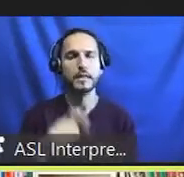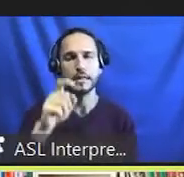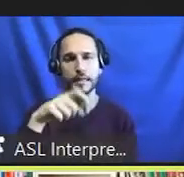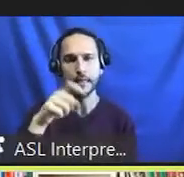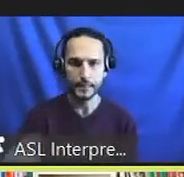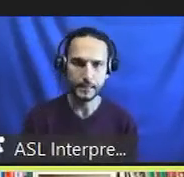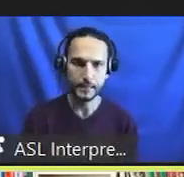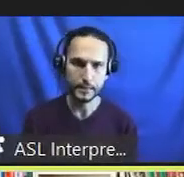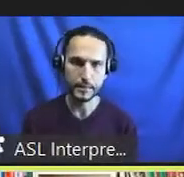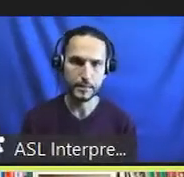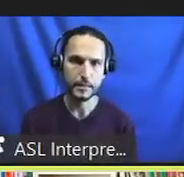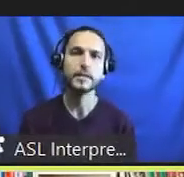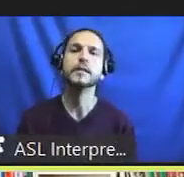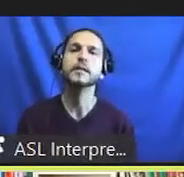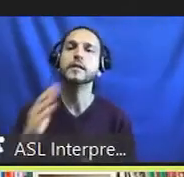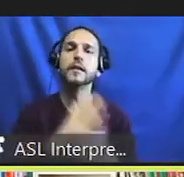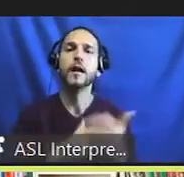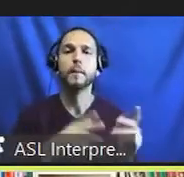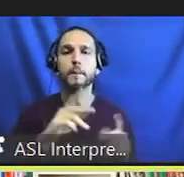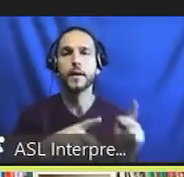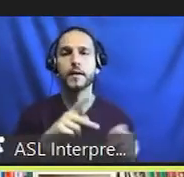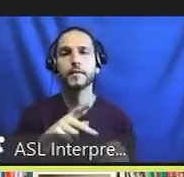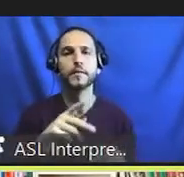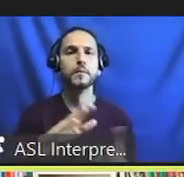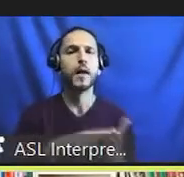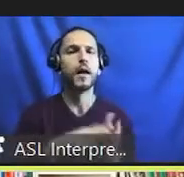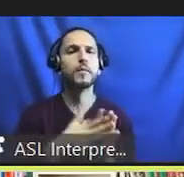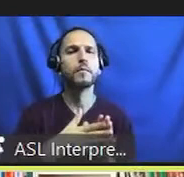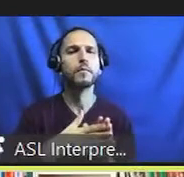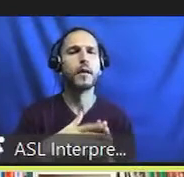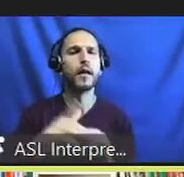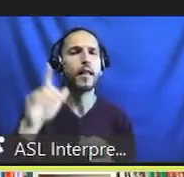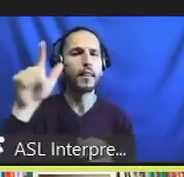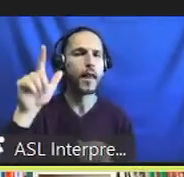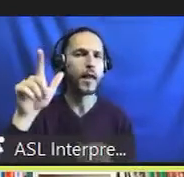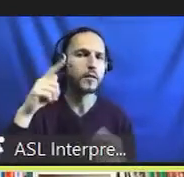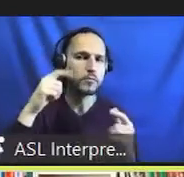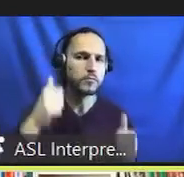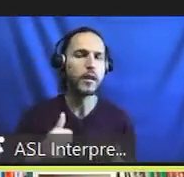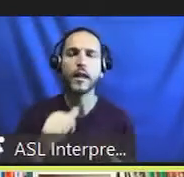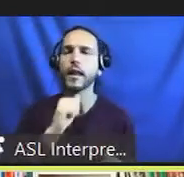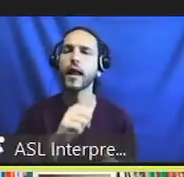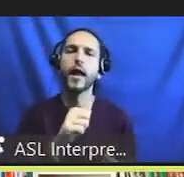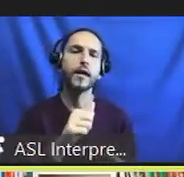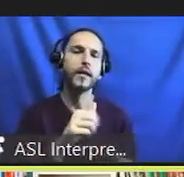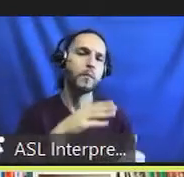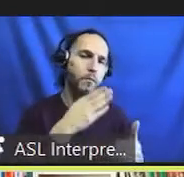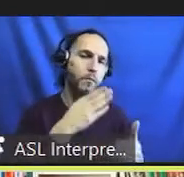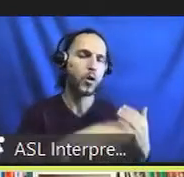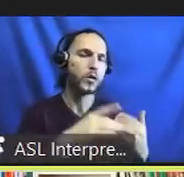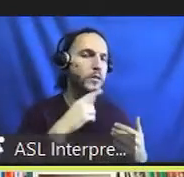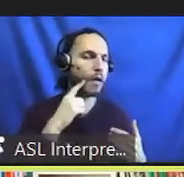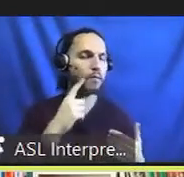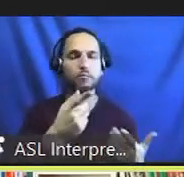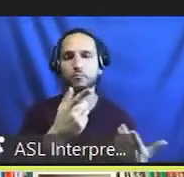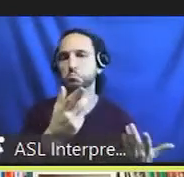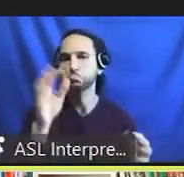So some people are, for example, late deafened, meaning that they are not born deaf. And they don't know ASL.